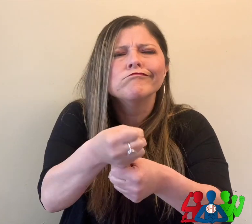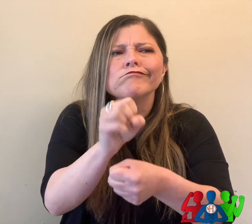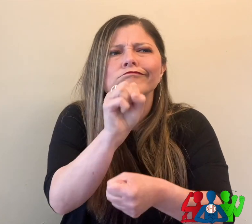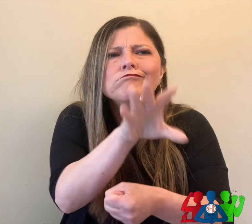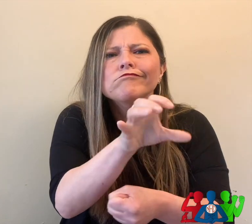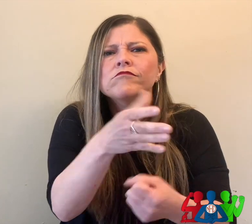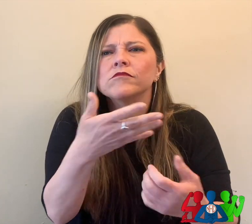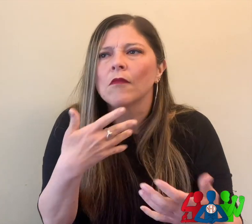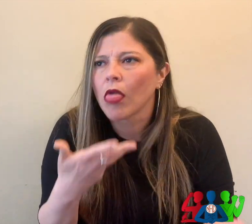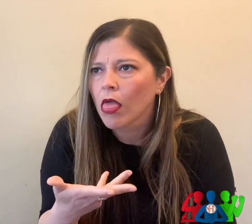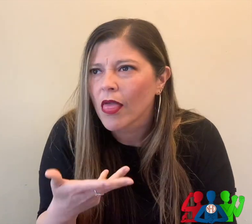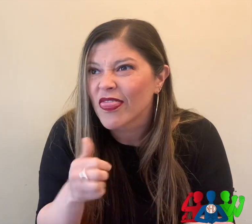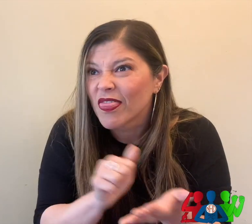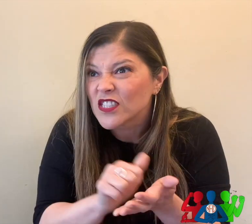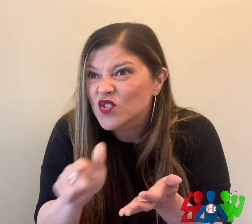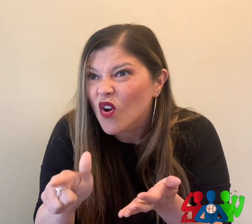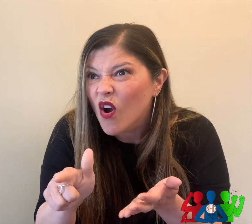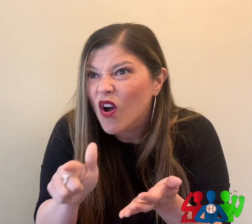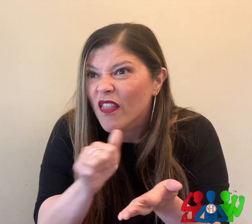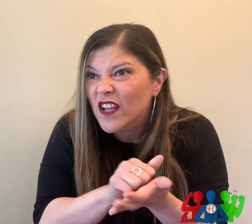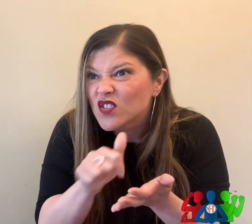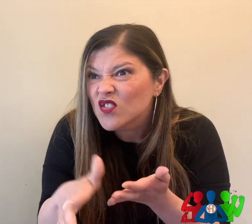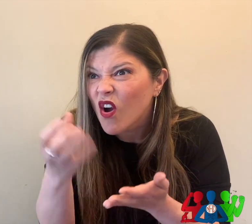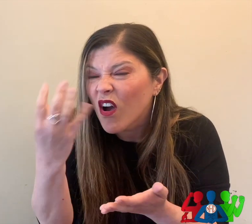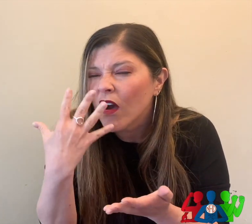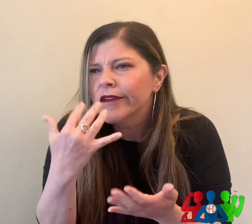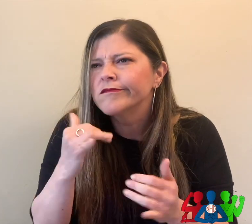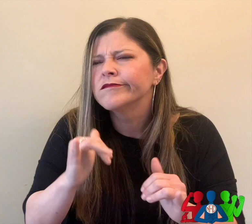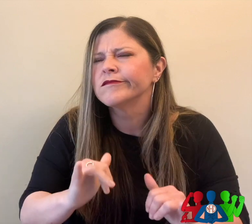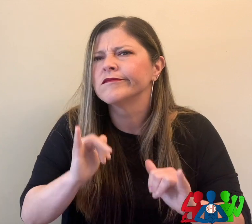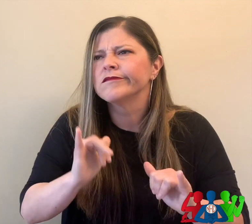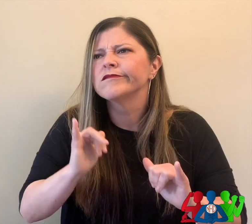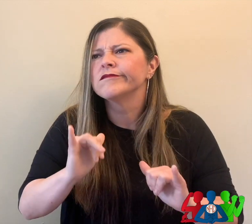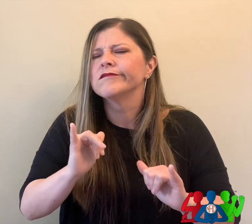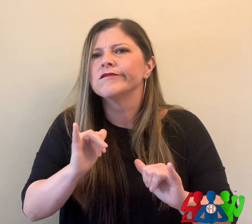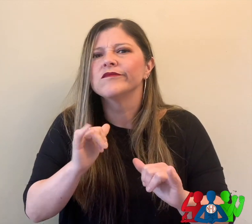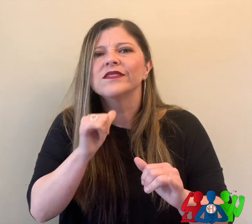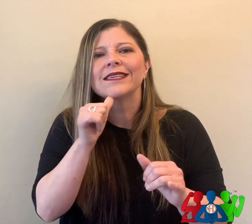her what was going on, on the TV. She would give me a short summary of what they said, but I